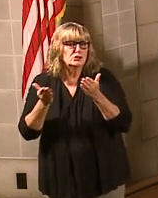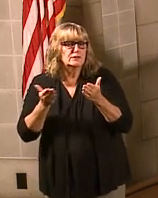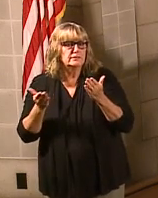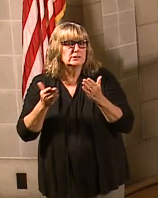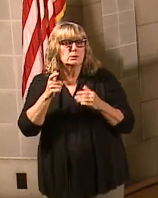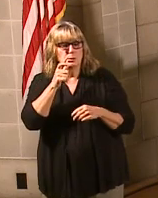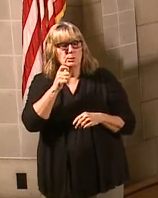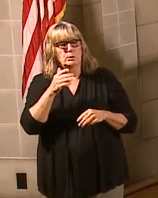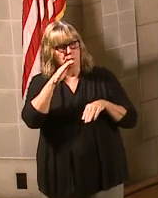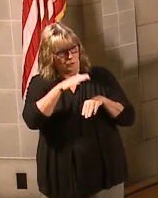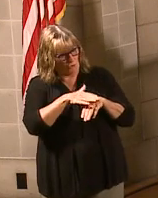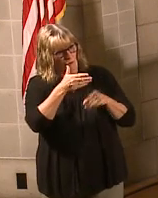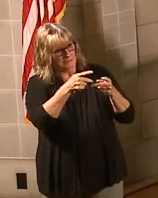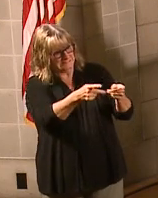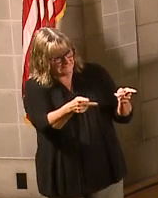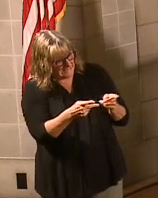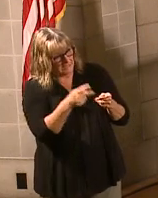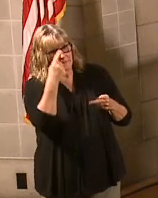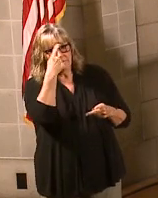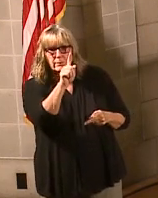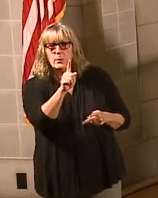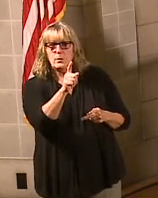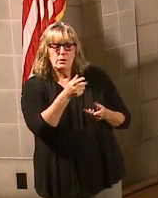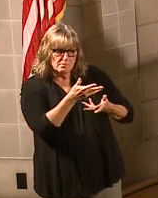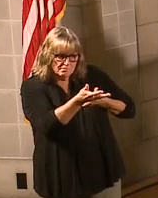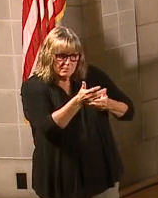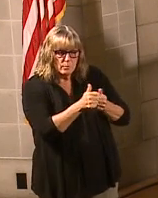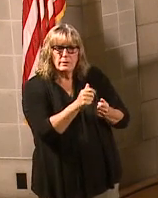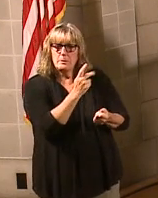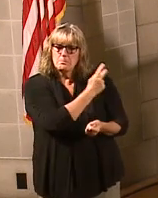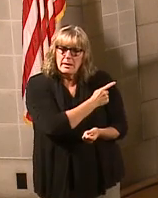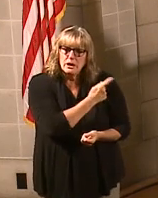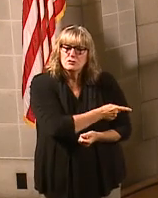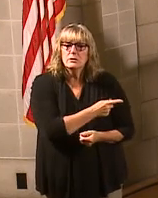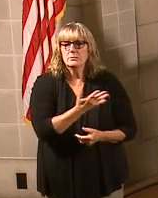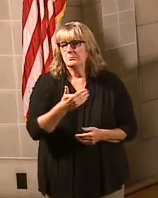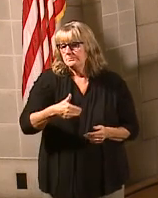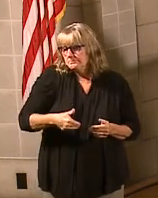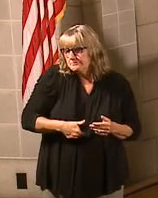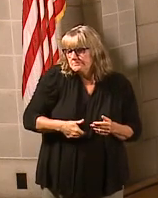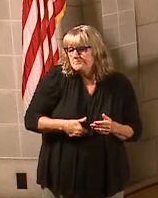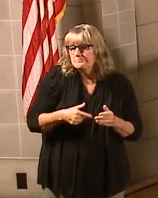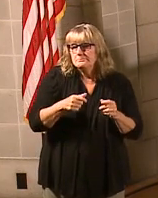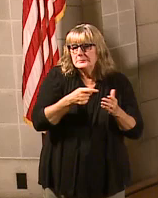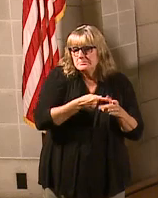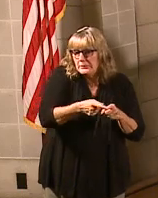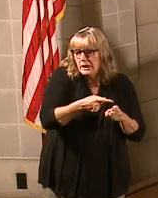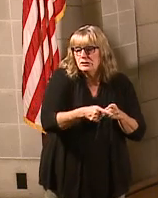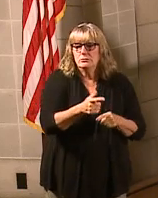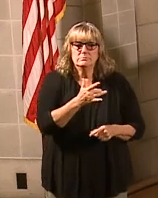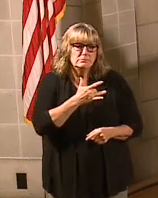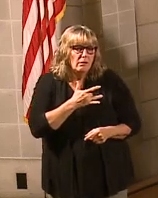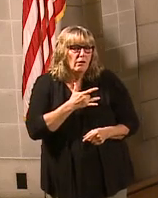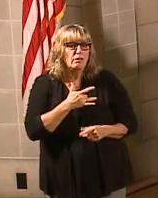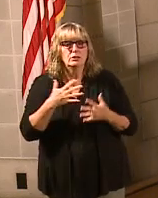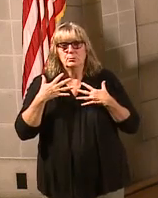THEY ALSO HAVE MULTIPLE SPECIALTY SERVICES AVAILABLE